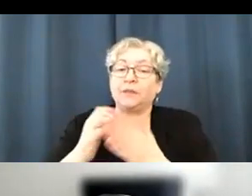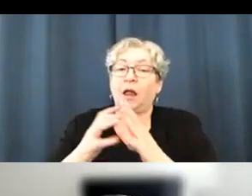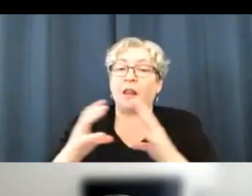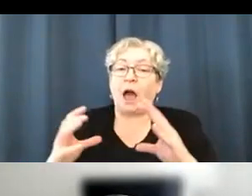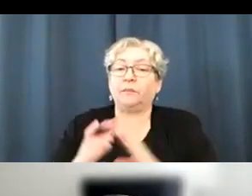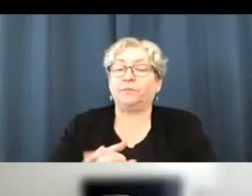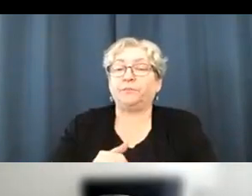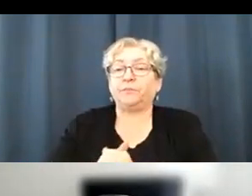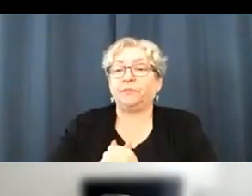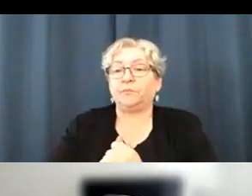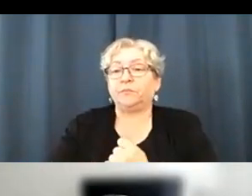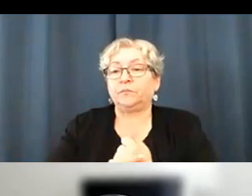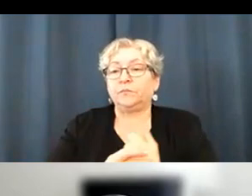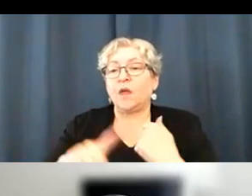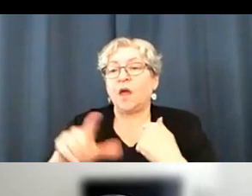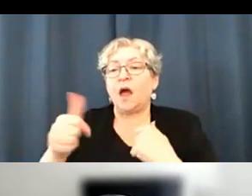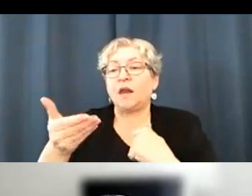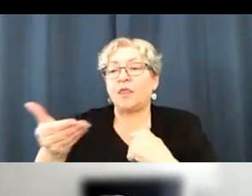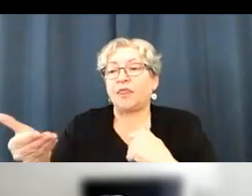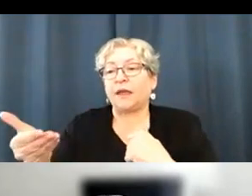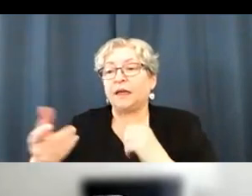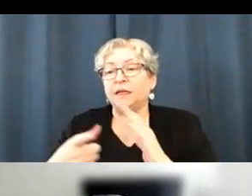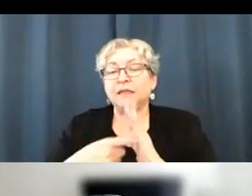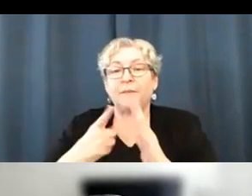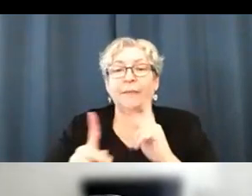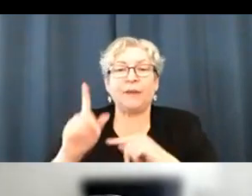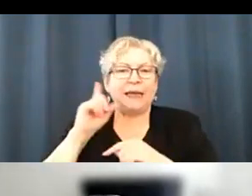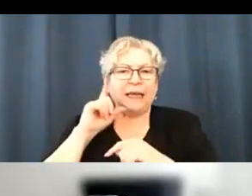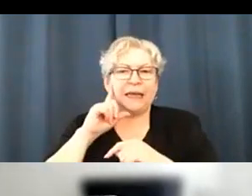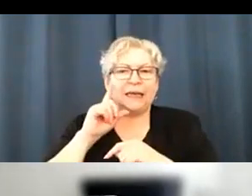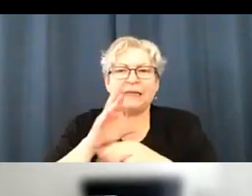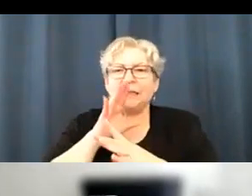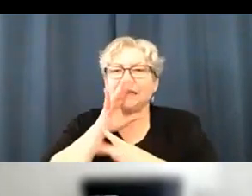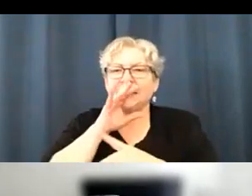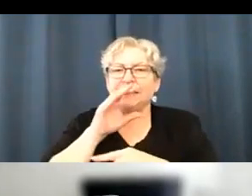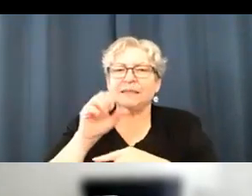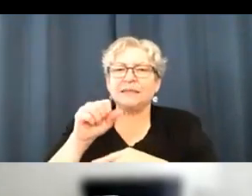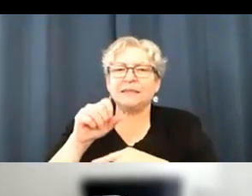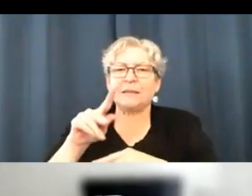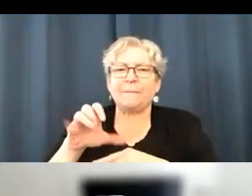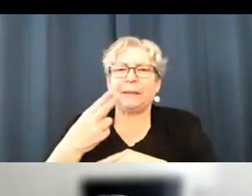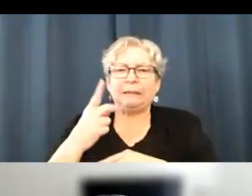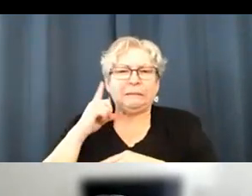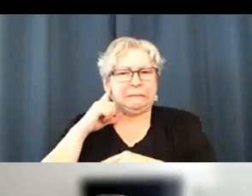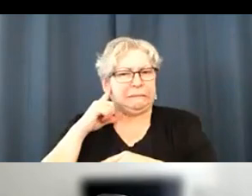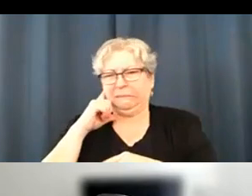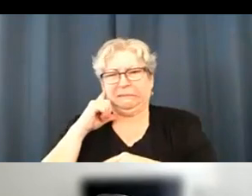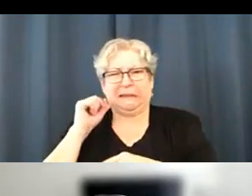But another thing is, sometimes when people hear speech, the voice doesn't sound very good or it sounds super slow.